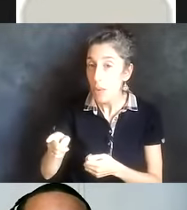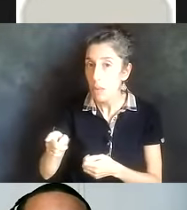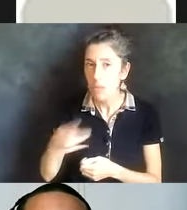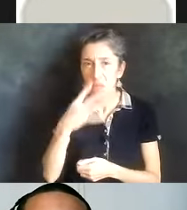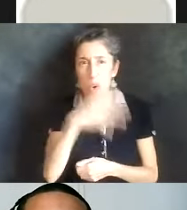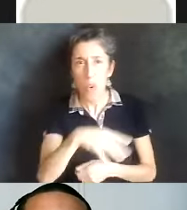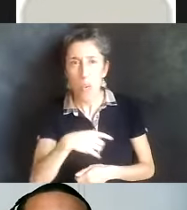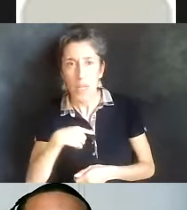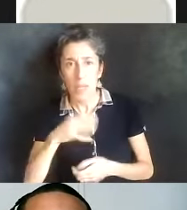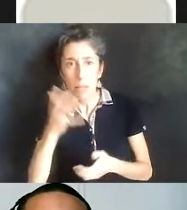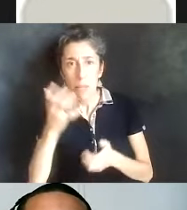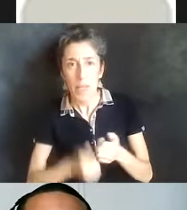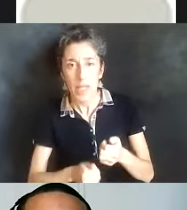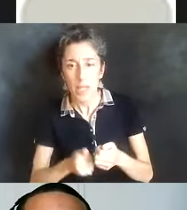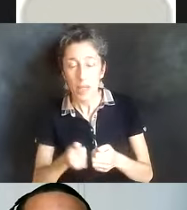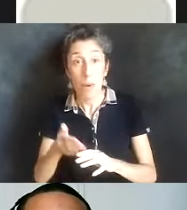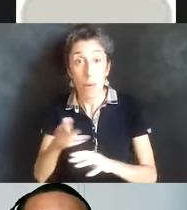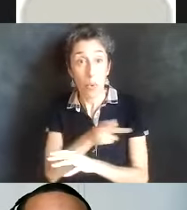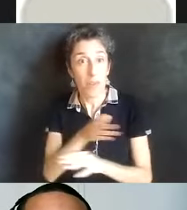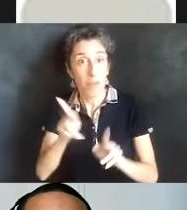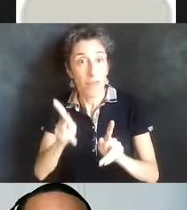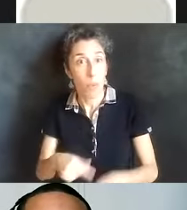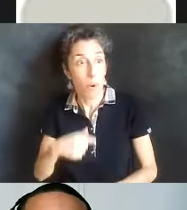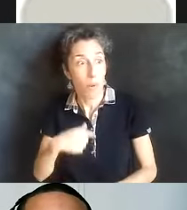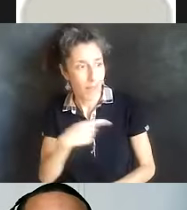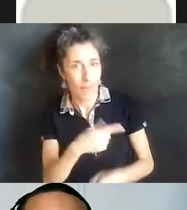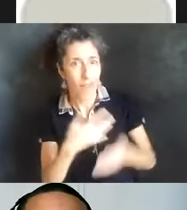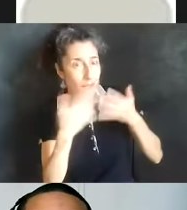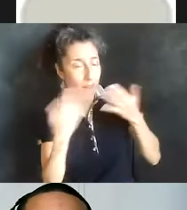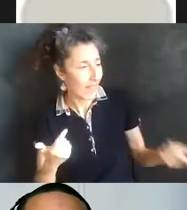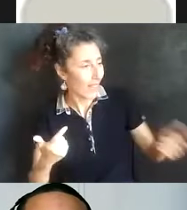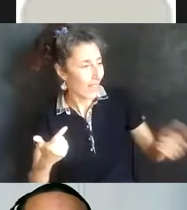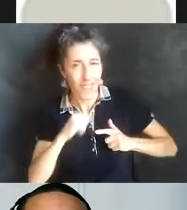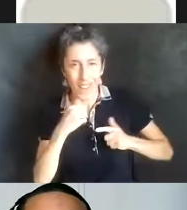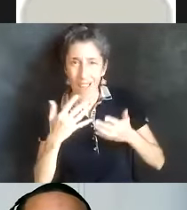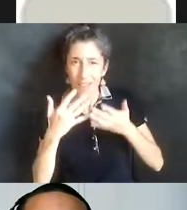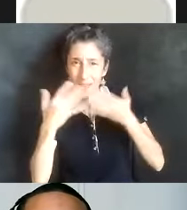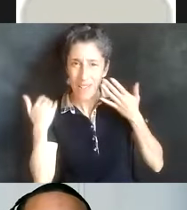up with her with hispanic—with hispanic family and I've seen this myself, too. I connected to